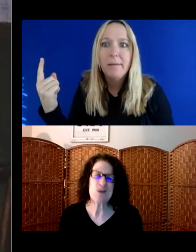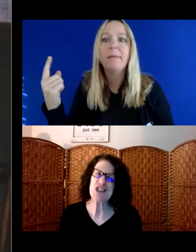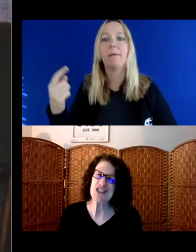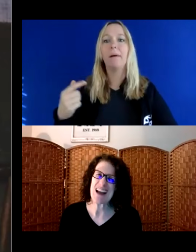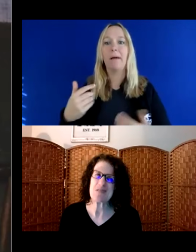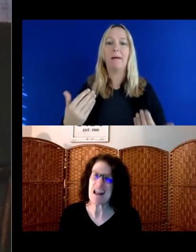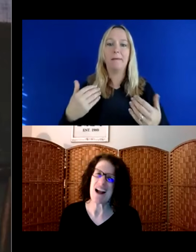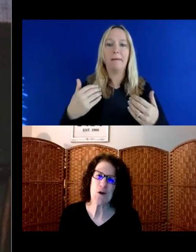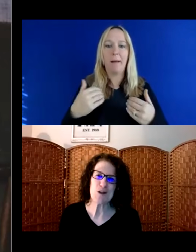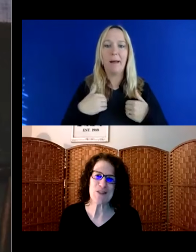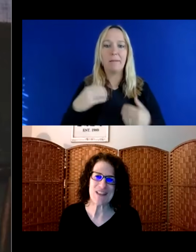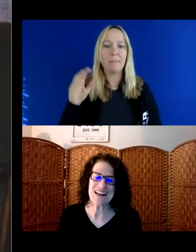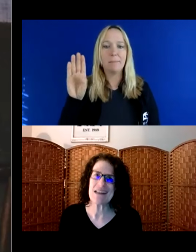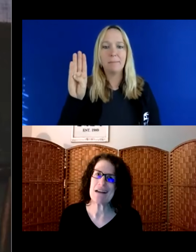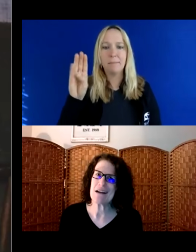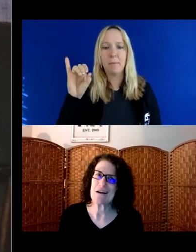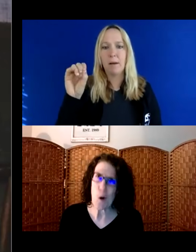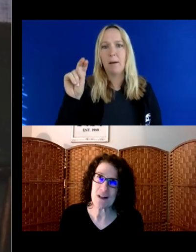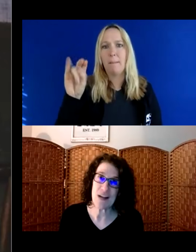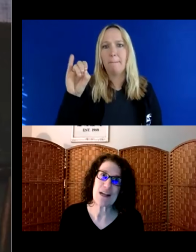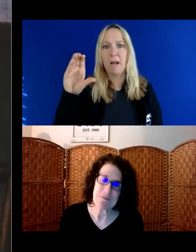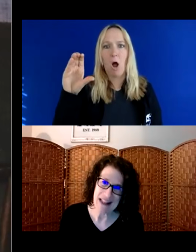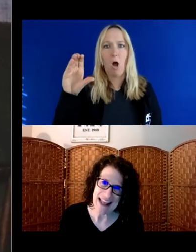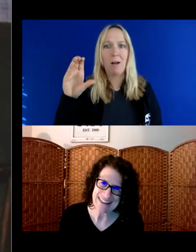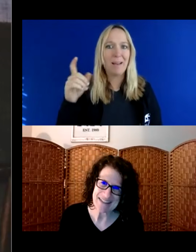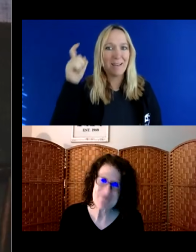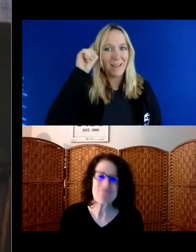which sounds a lot clearer than a cochlear implant.